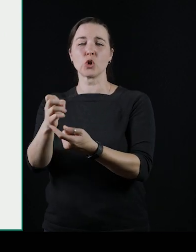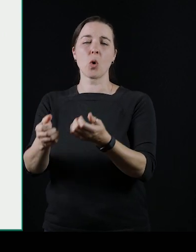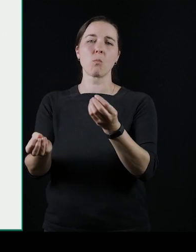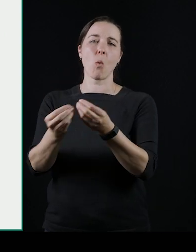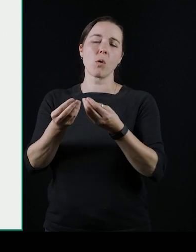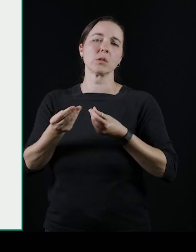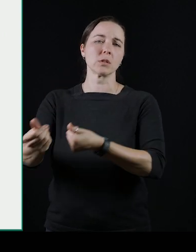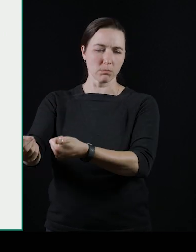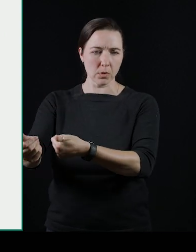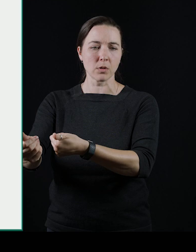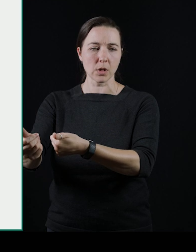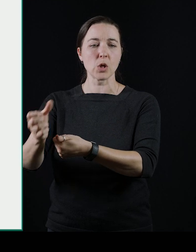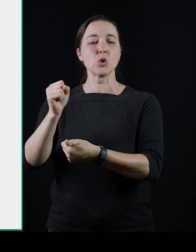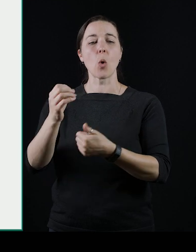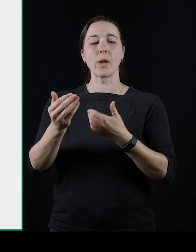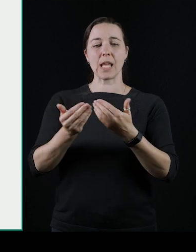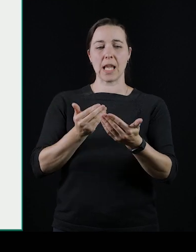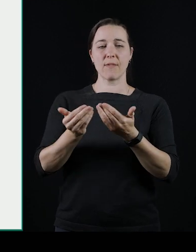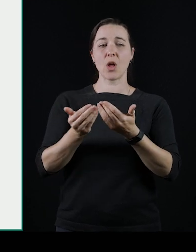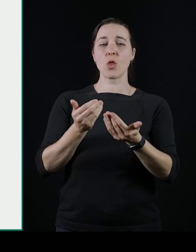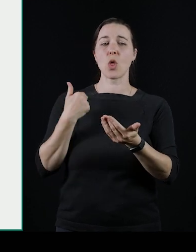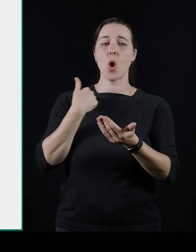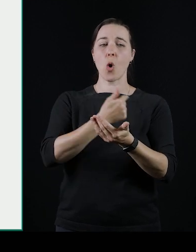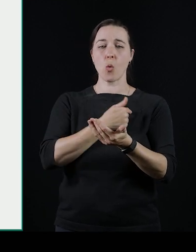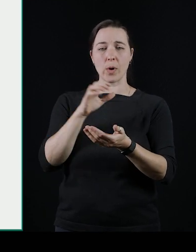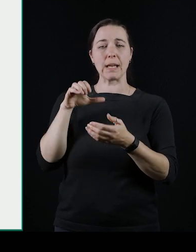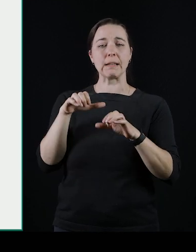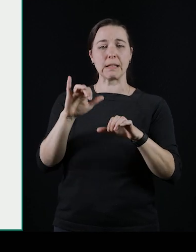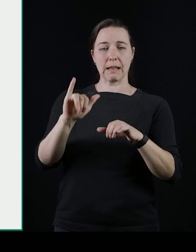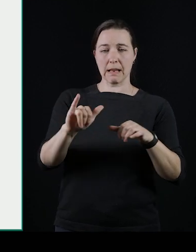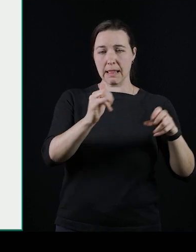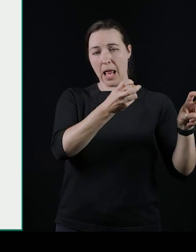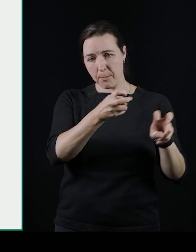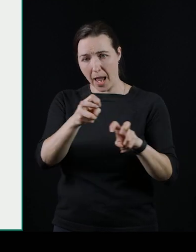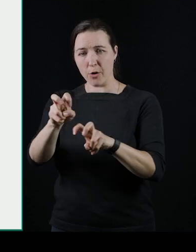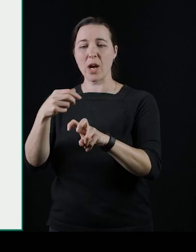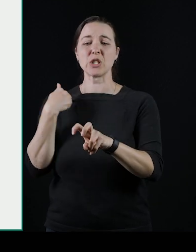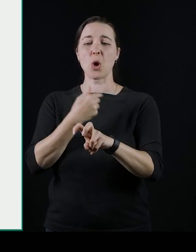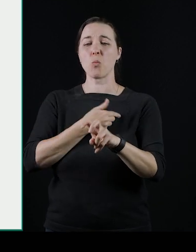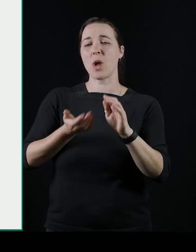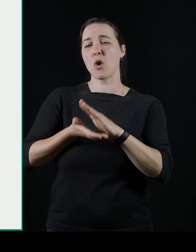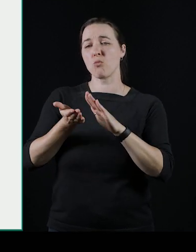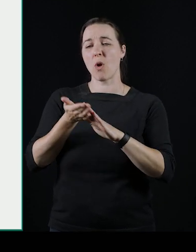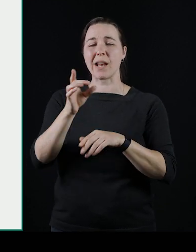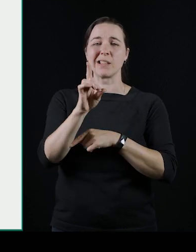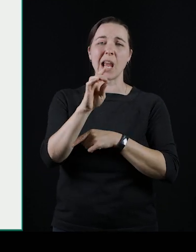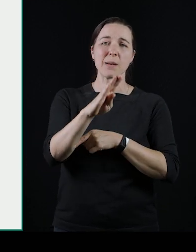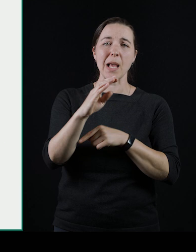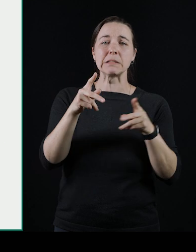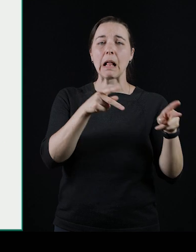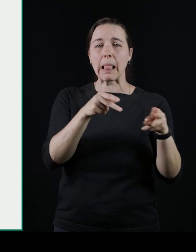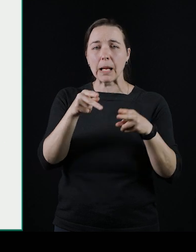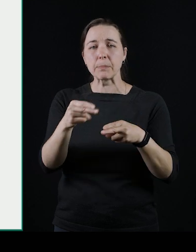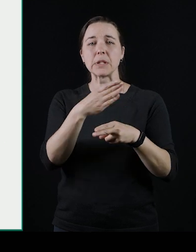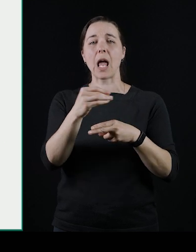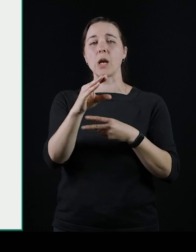Even though DMS supported schema migration as well we just ran our database scripts in our code base to create the tables manually.